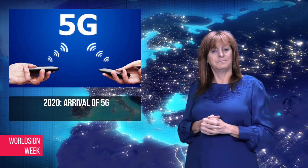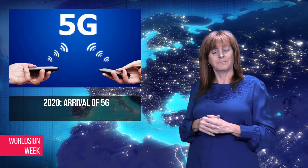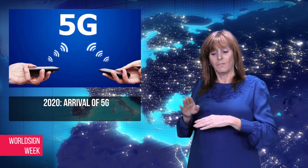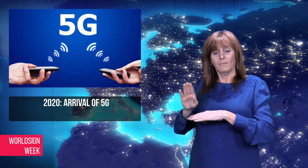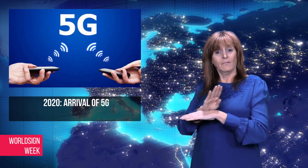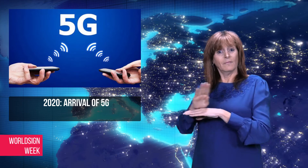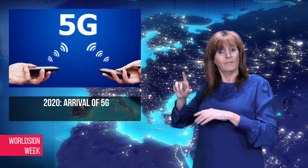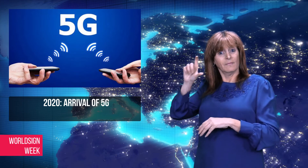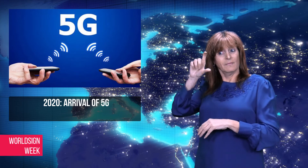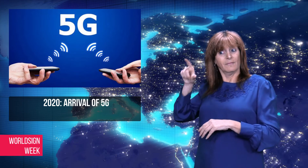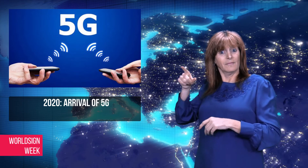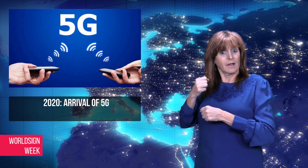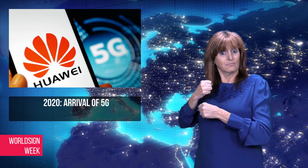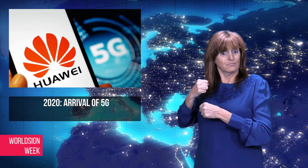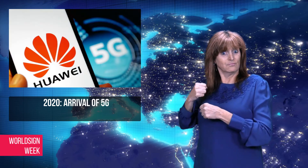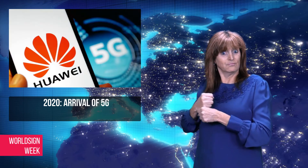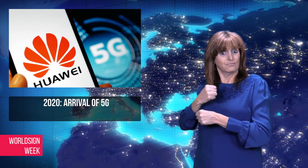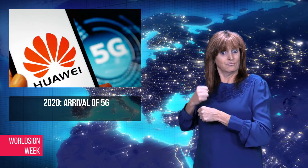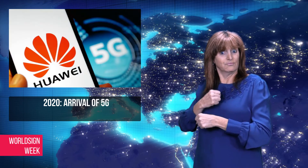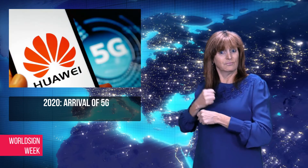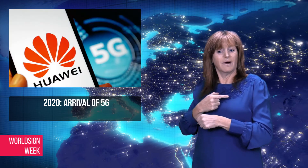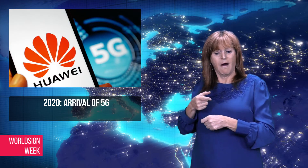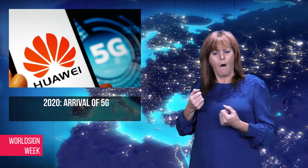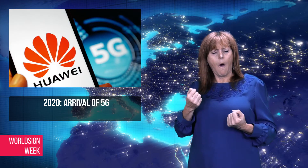incorporate 5G technology.